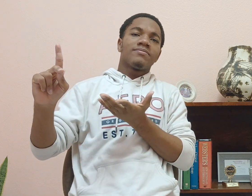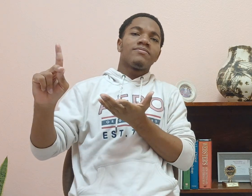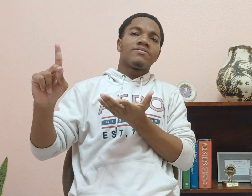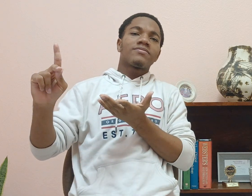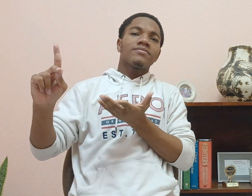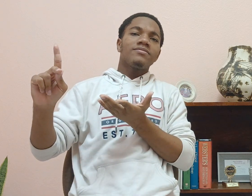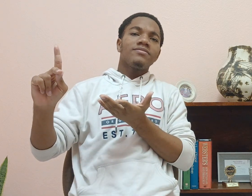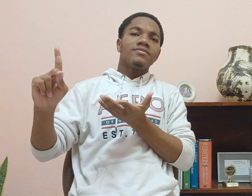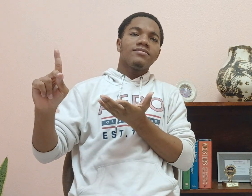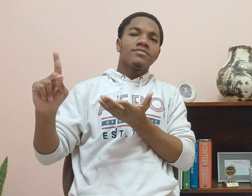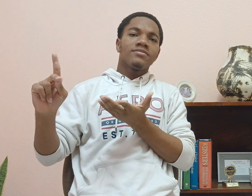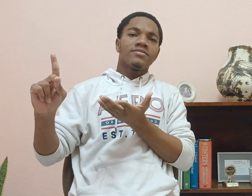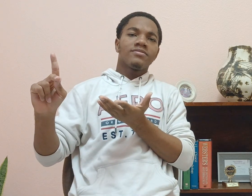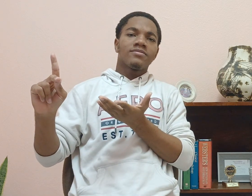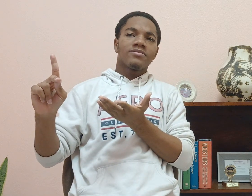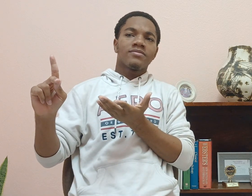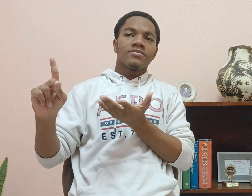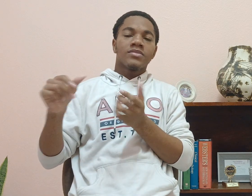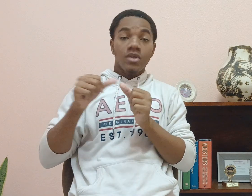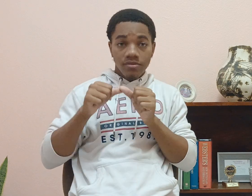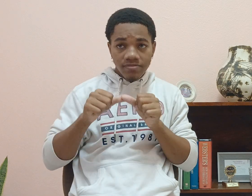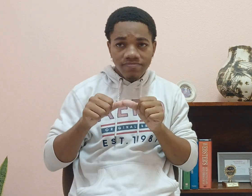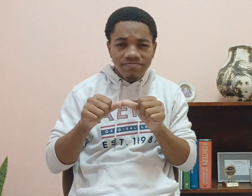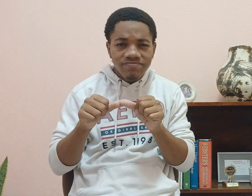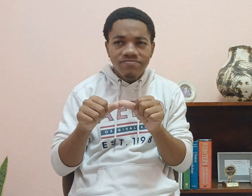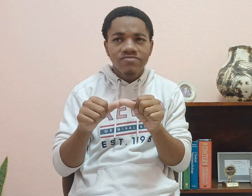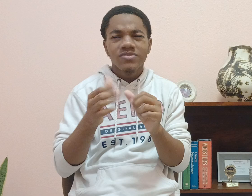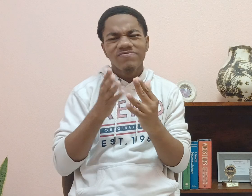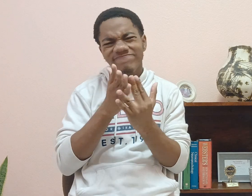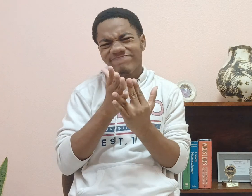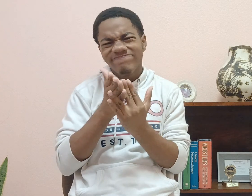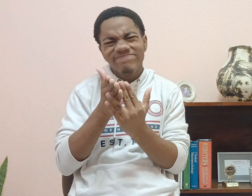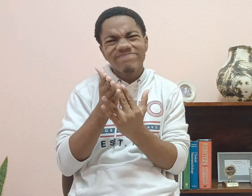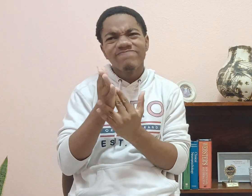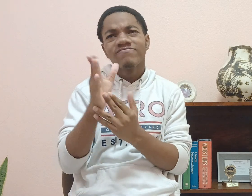enduring forever.